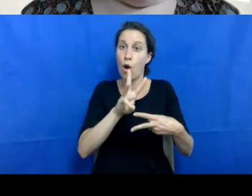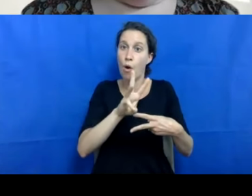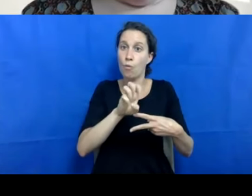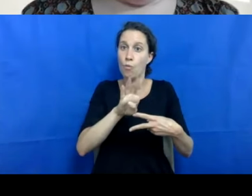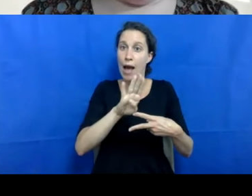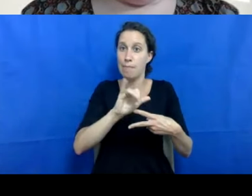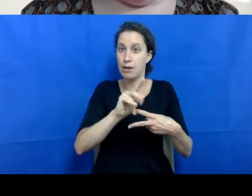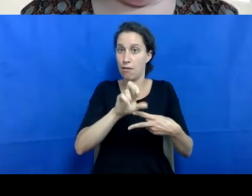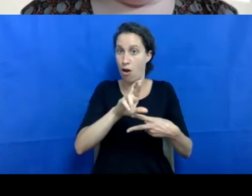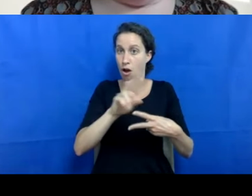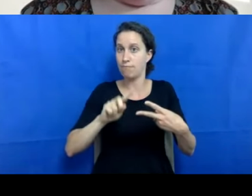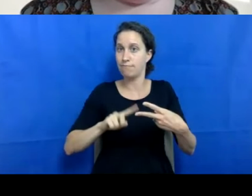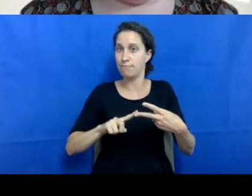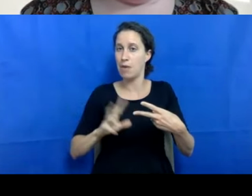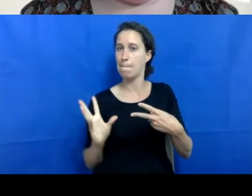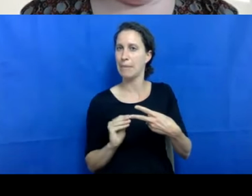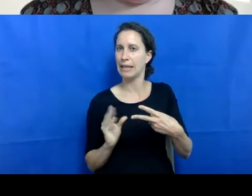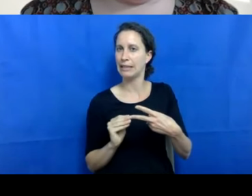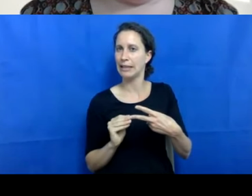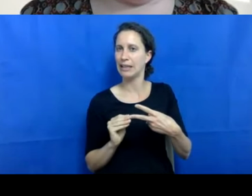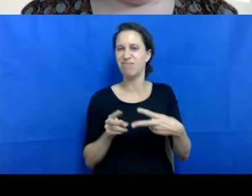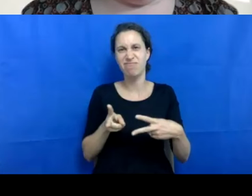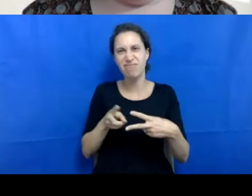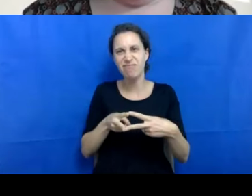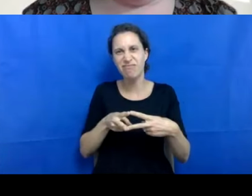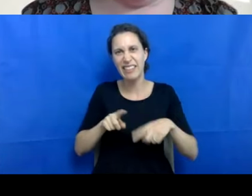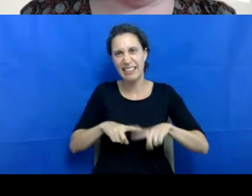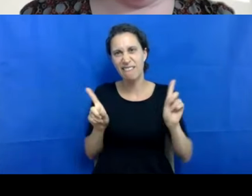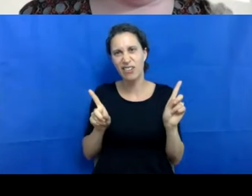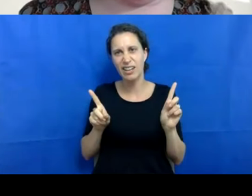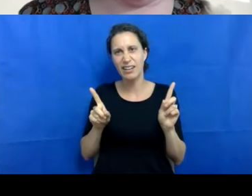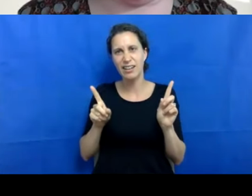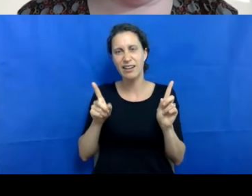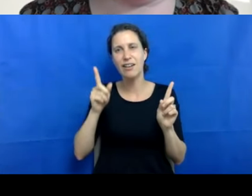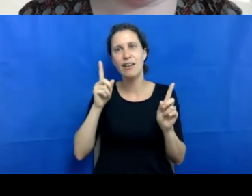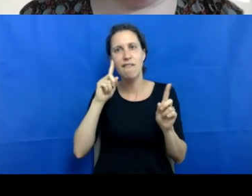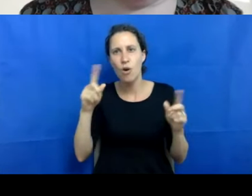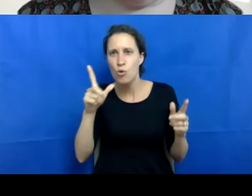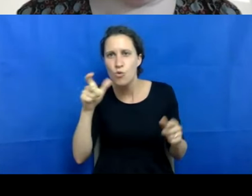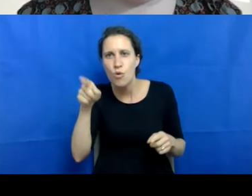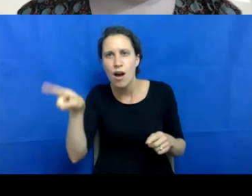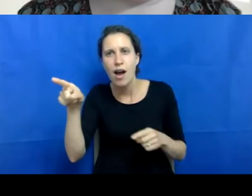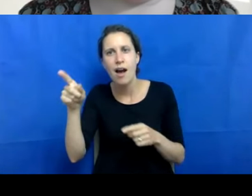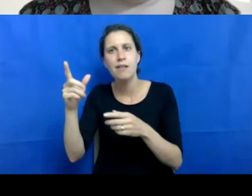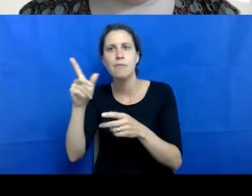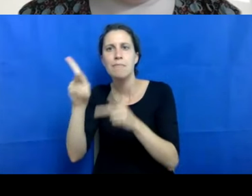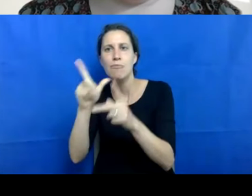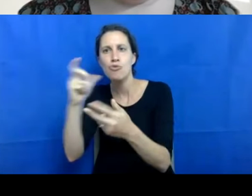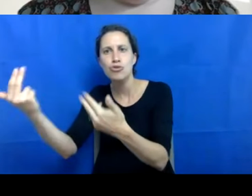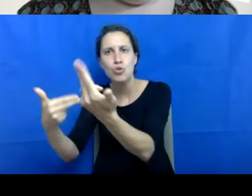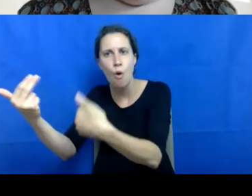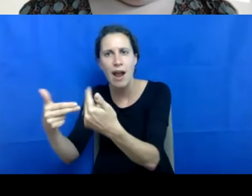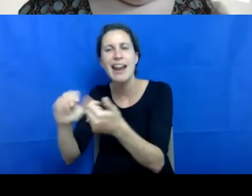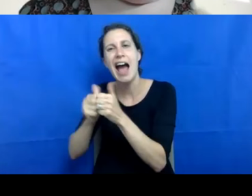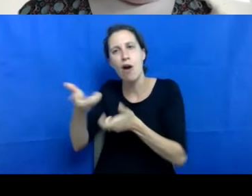Zoom webinar and Zoom meeting have different implications for how the participants can interact with you as the presenter.